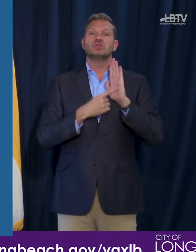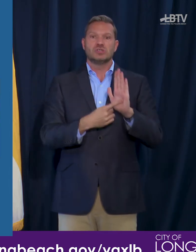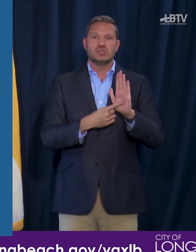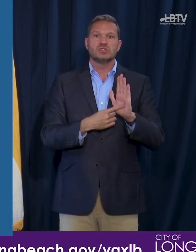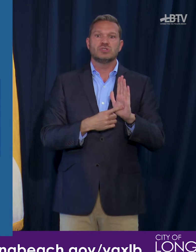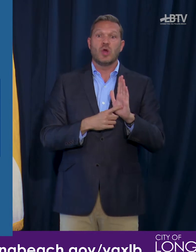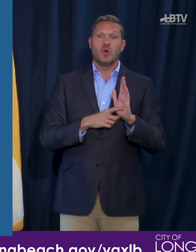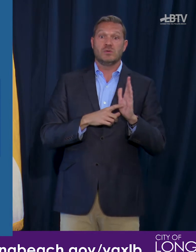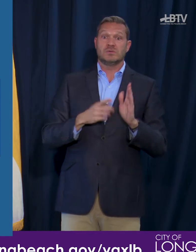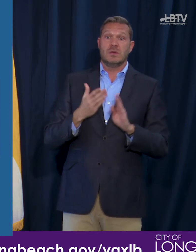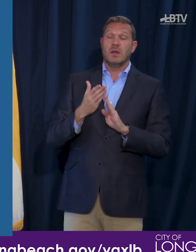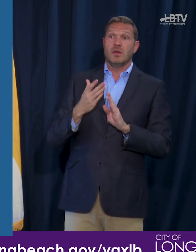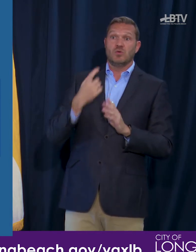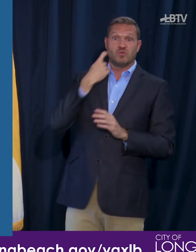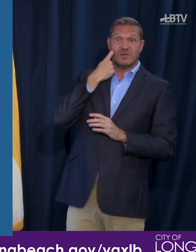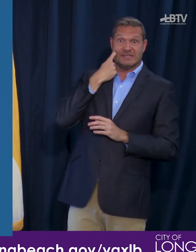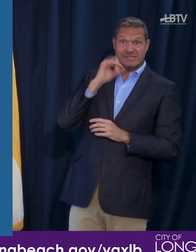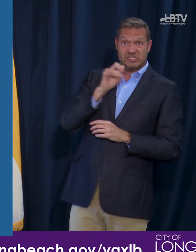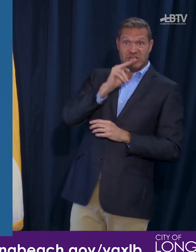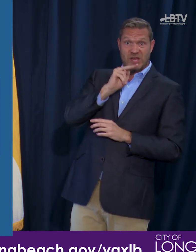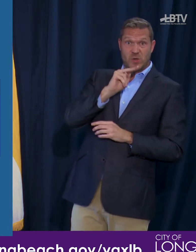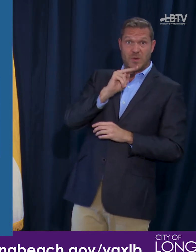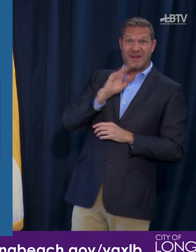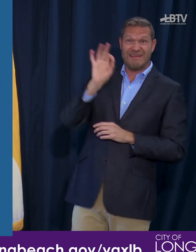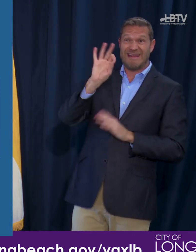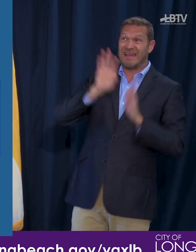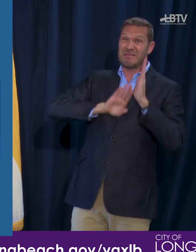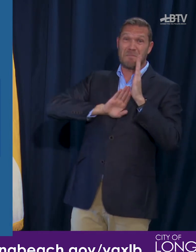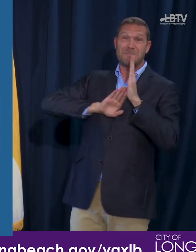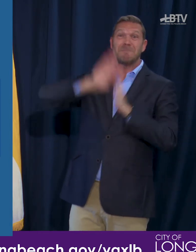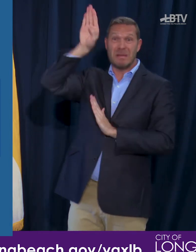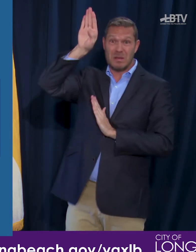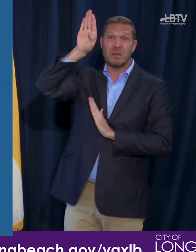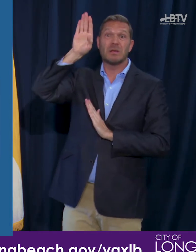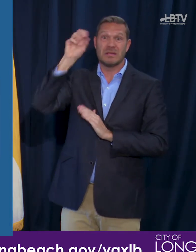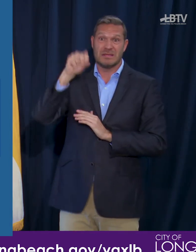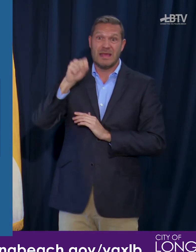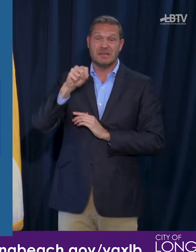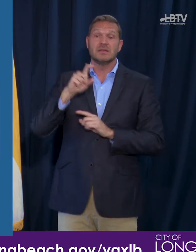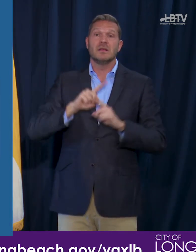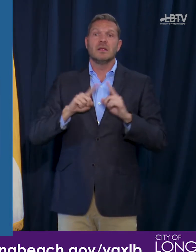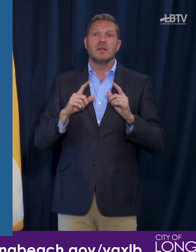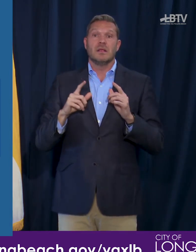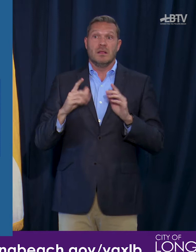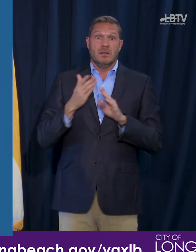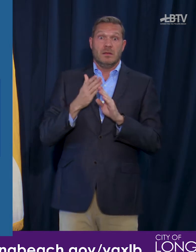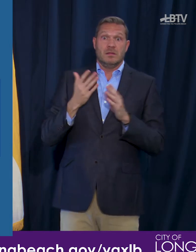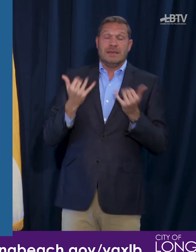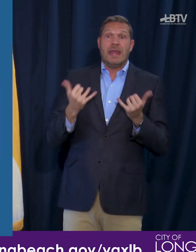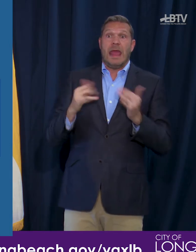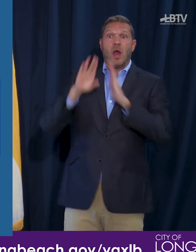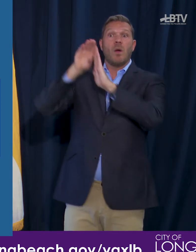since January 9th. The number, while the number of hospitalizations remain high, they are definitely decreasing